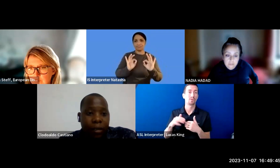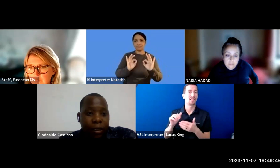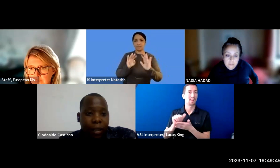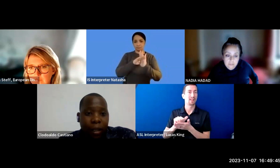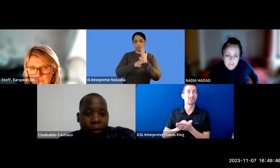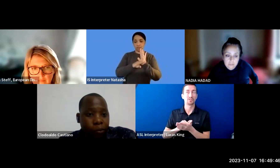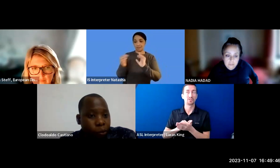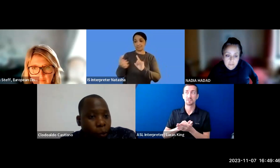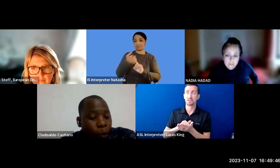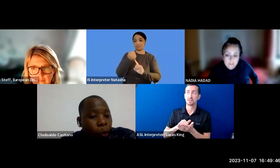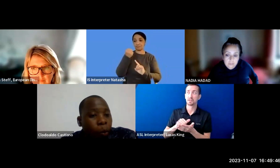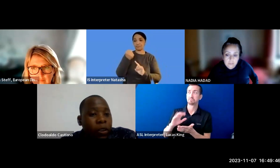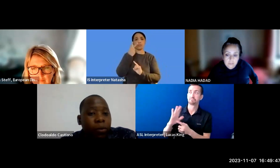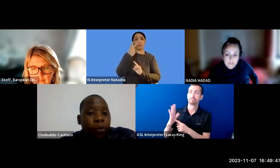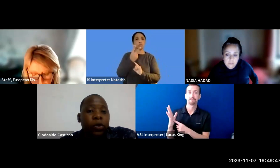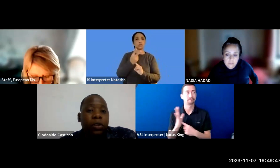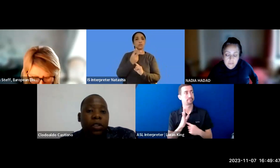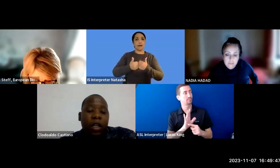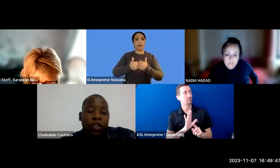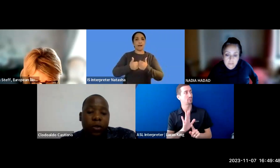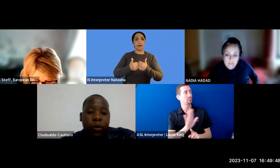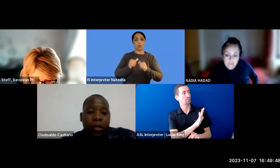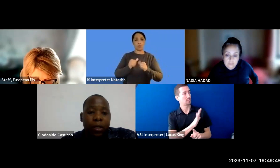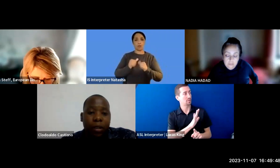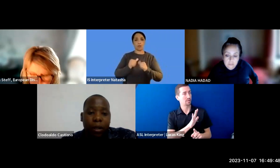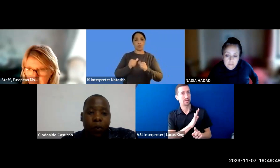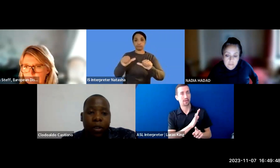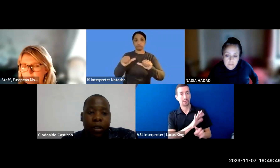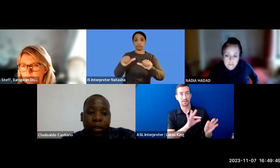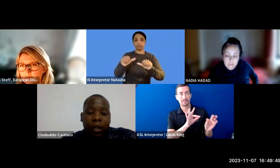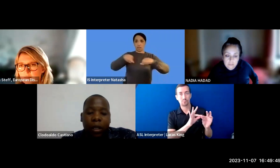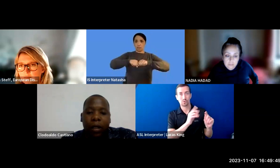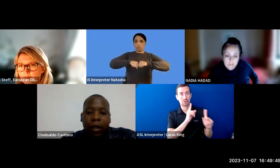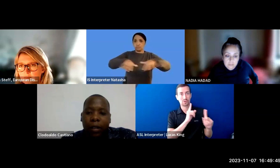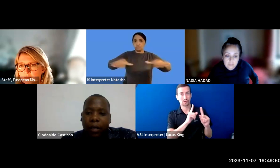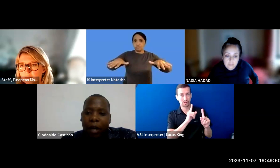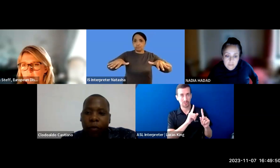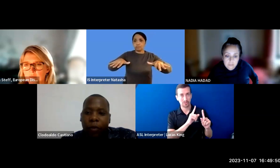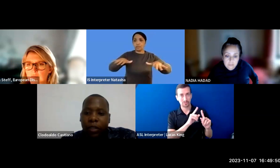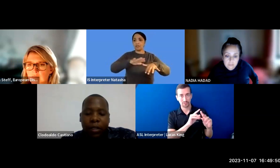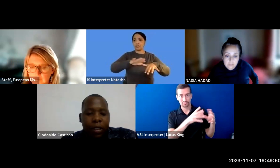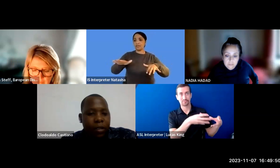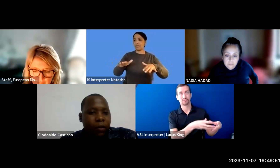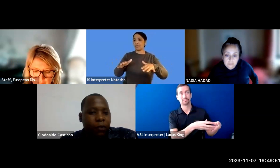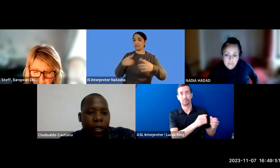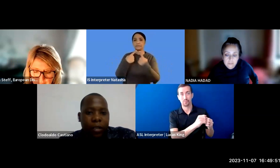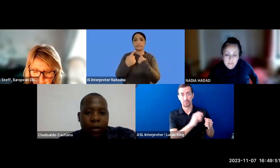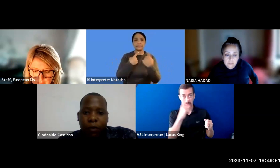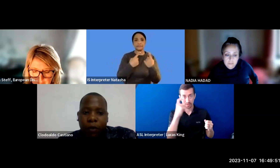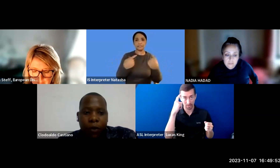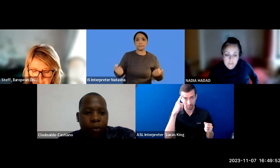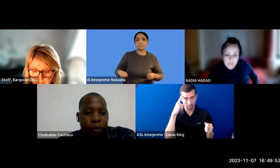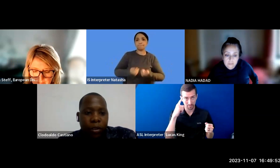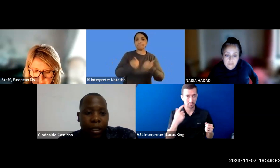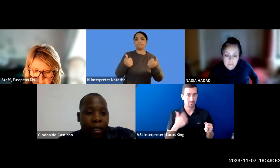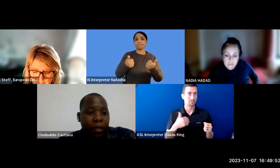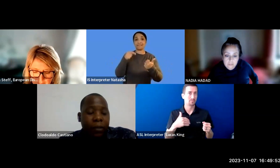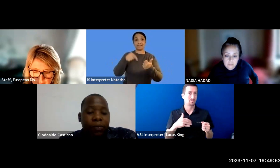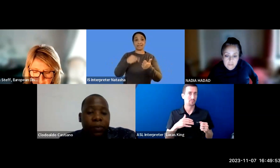as their most important discussion with the government, is very important for us.